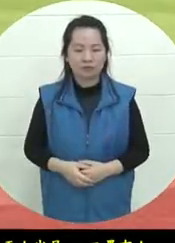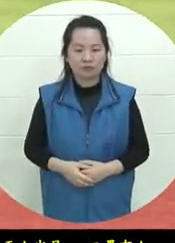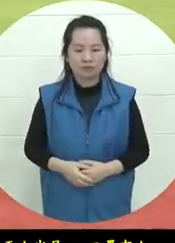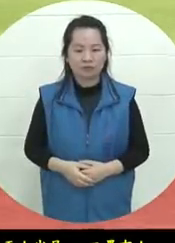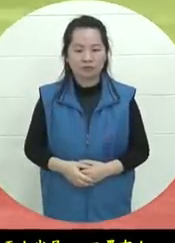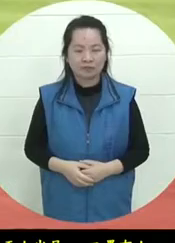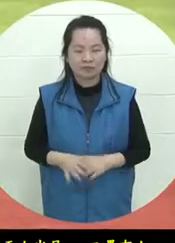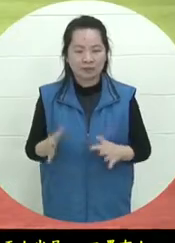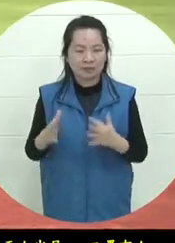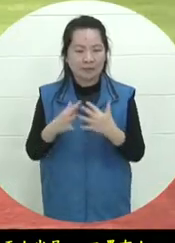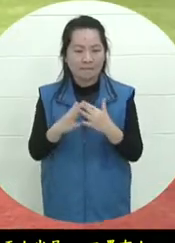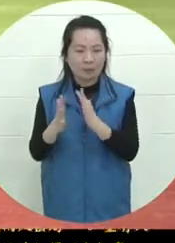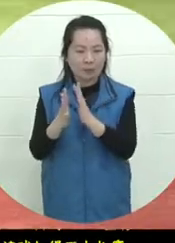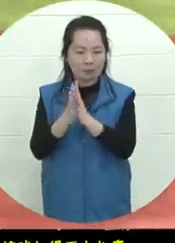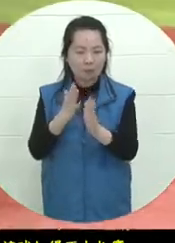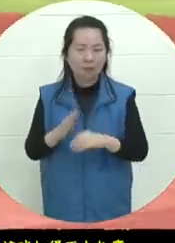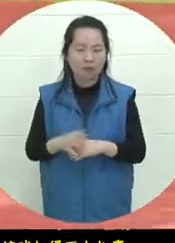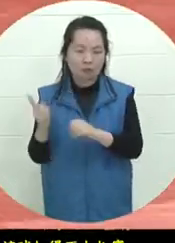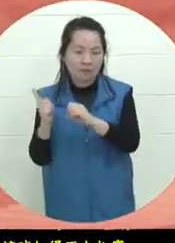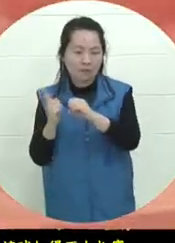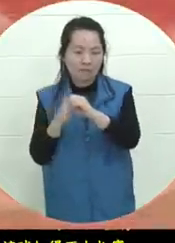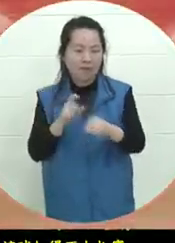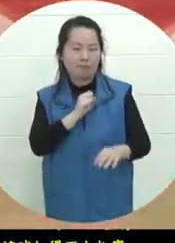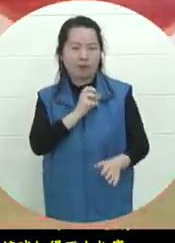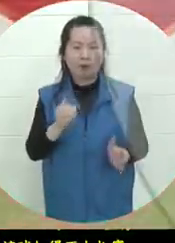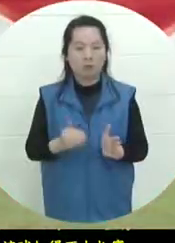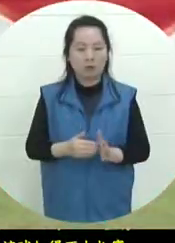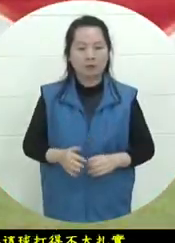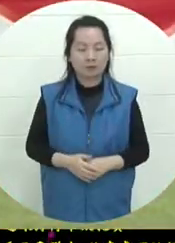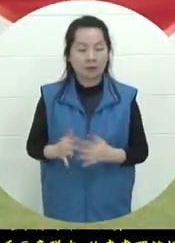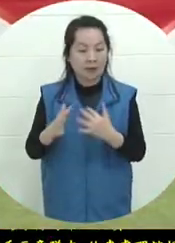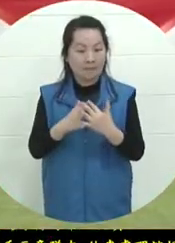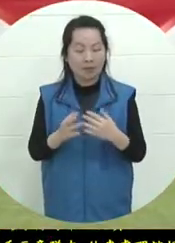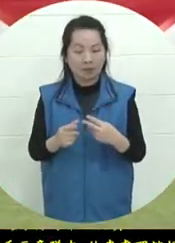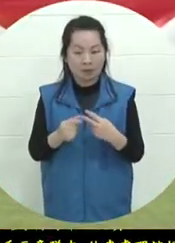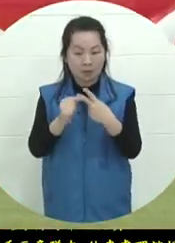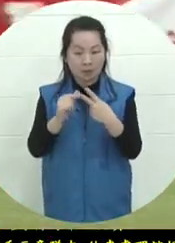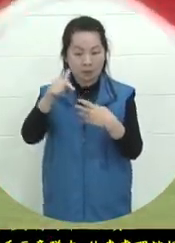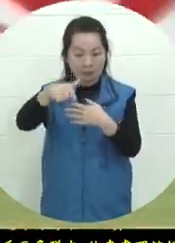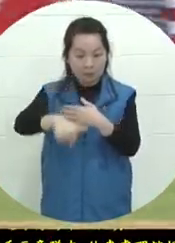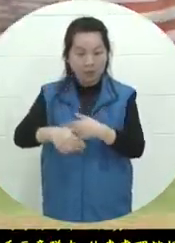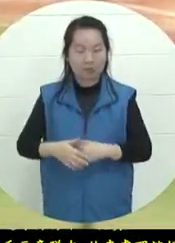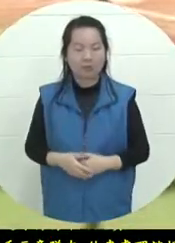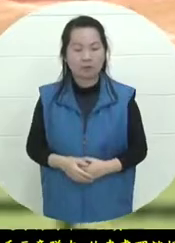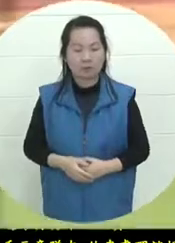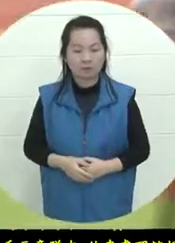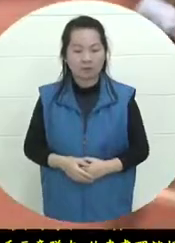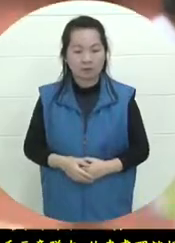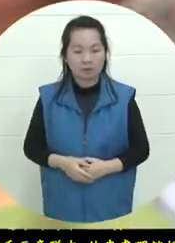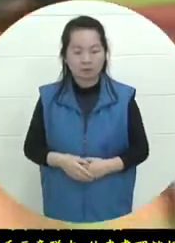, which temporarily stopped the US team's offensive. The US team launched an effective attack in the second half of the second game.